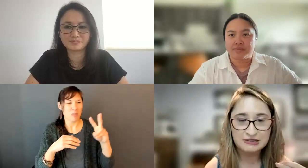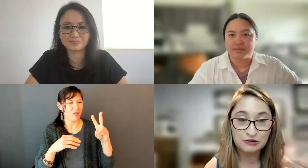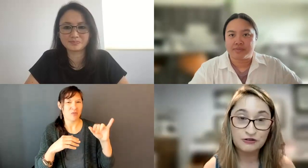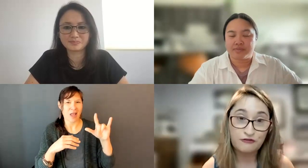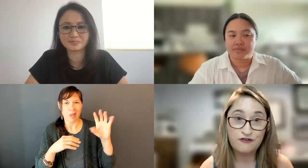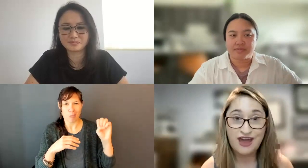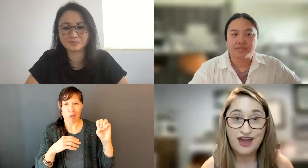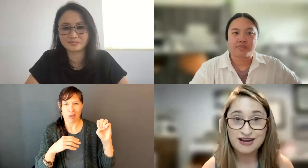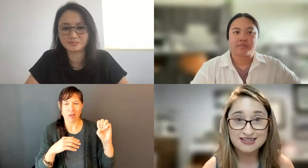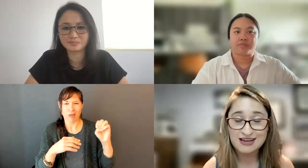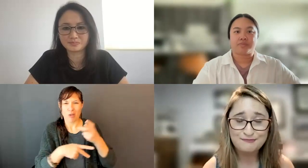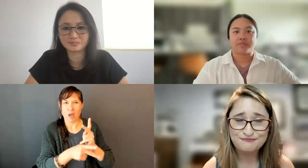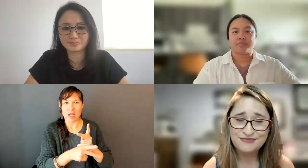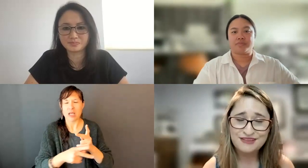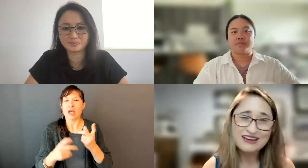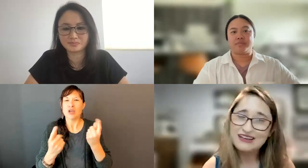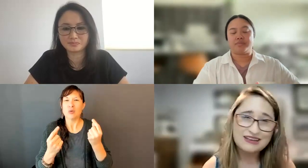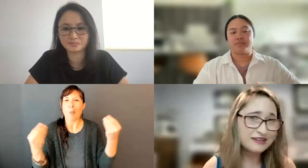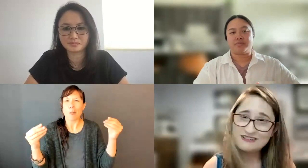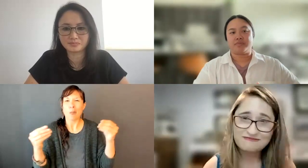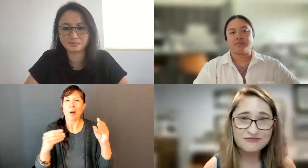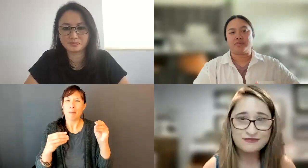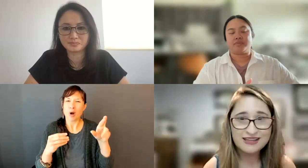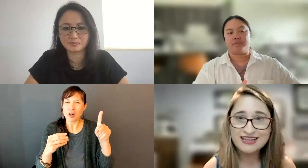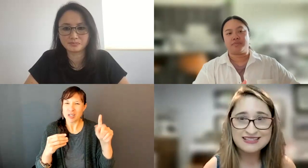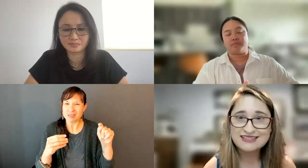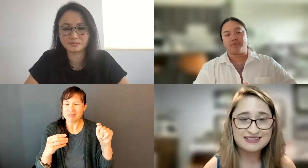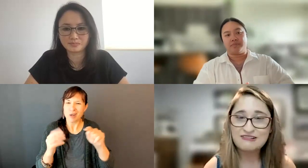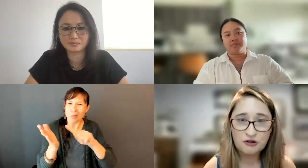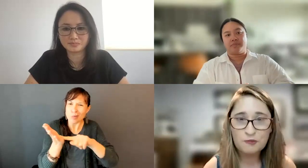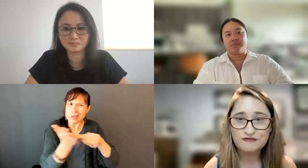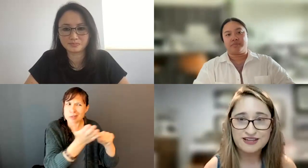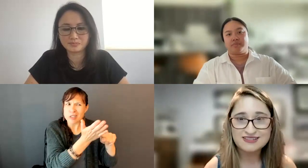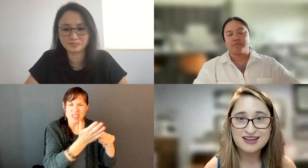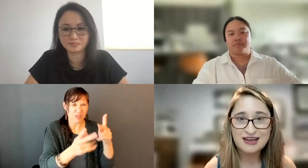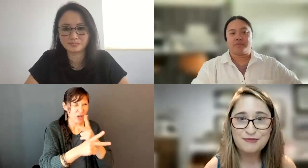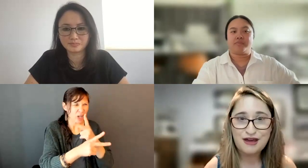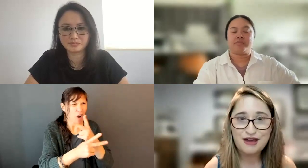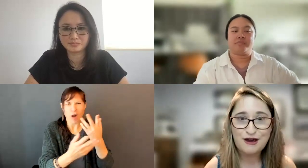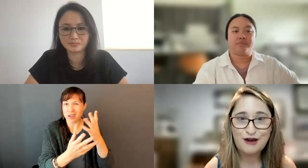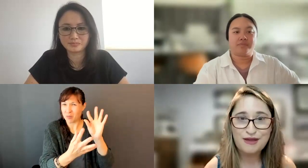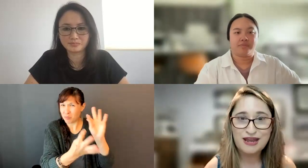and look for that right time. There really is no perfect time